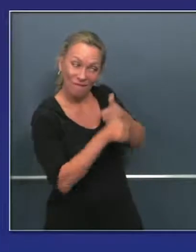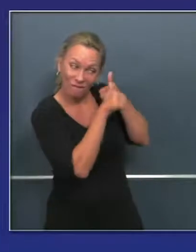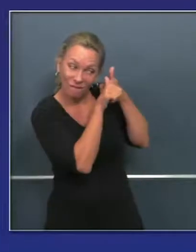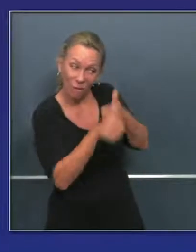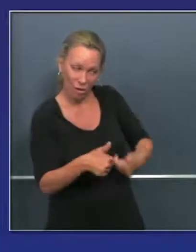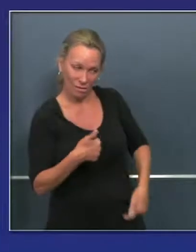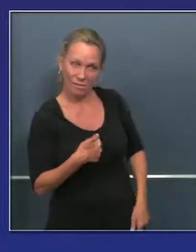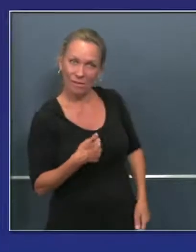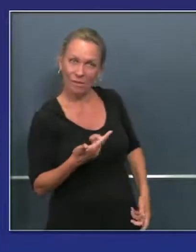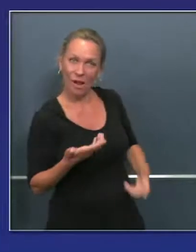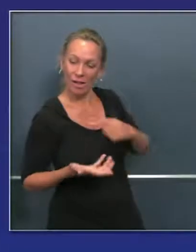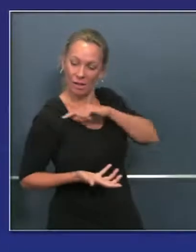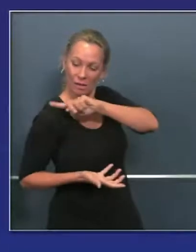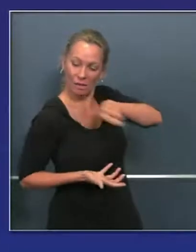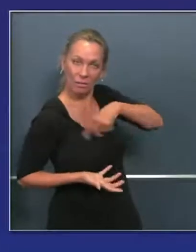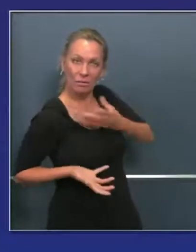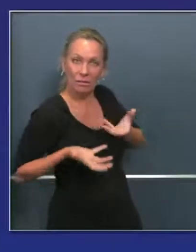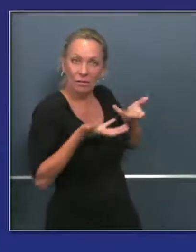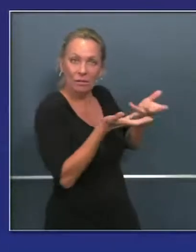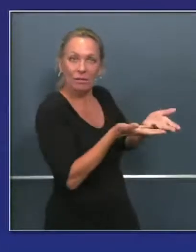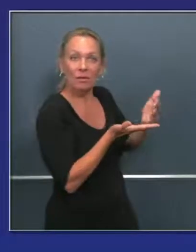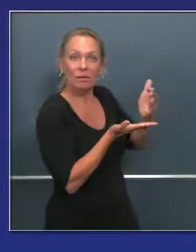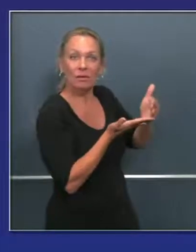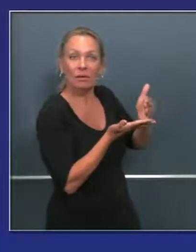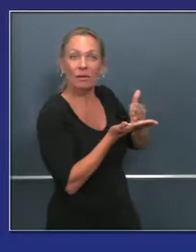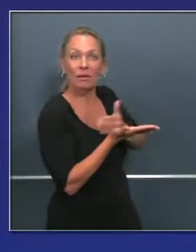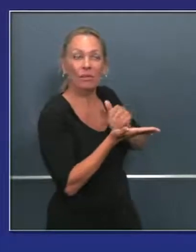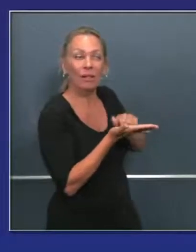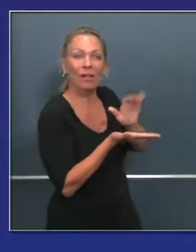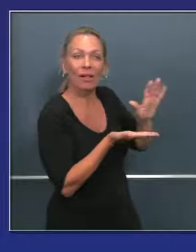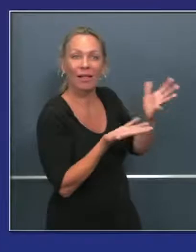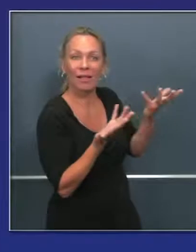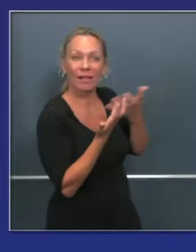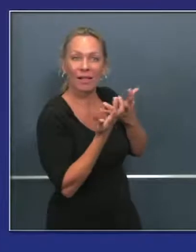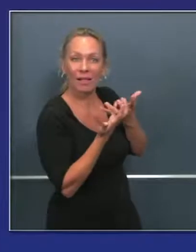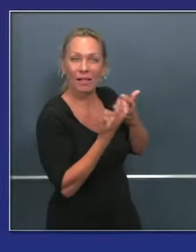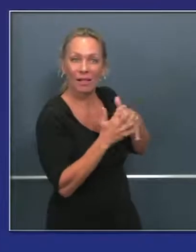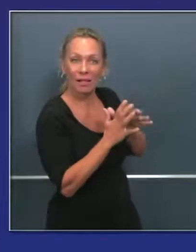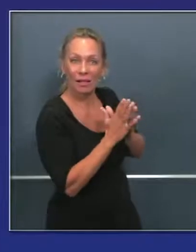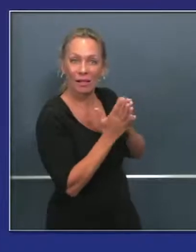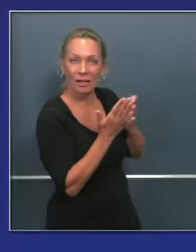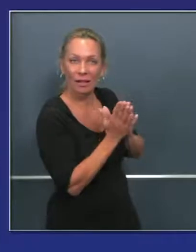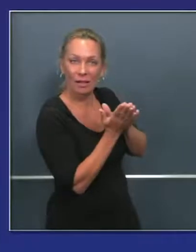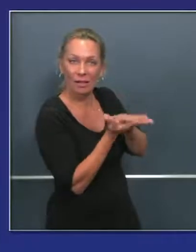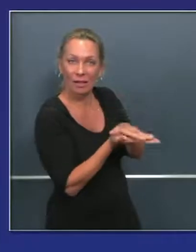dr. Ghali said and I got to give them a lot of credit that local health officials County and